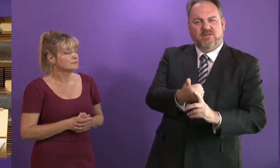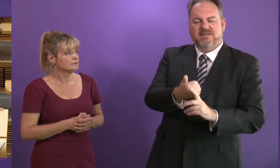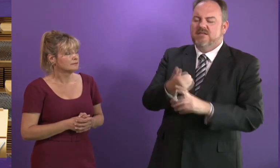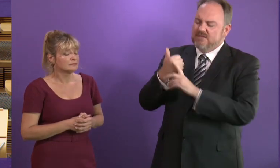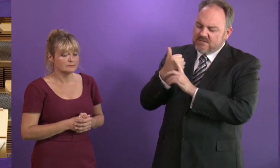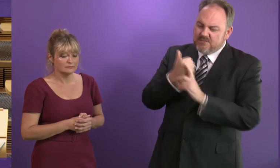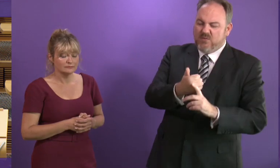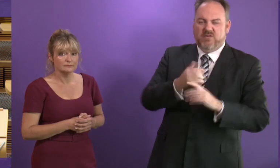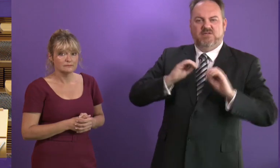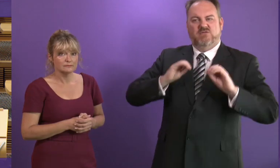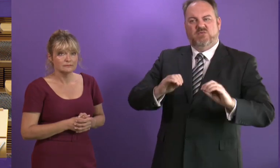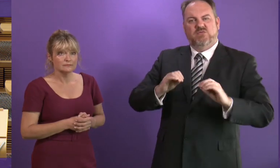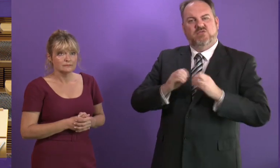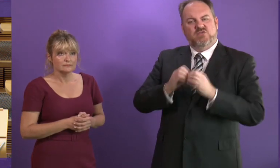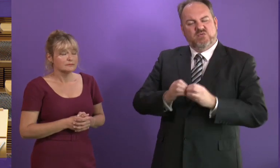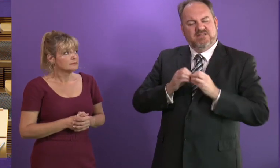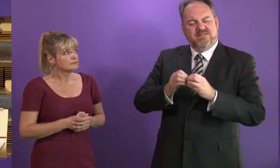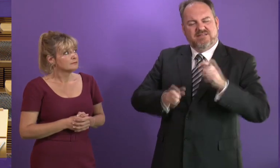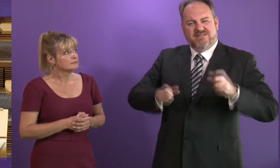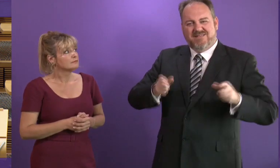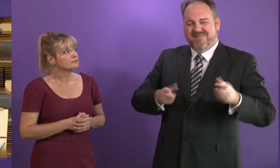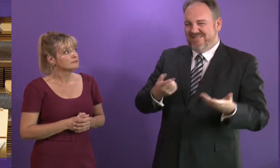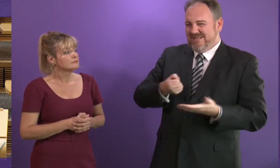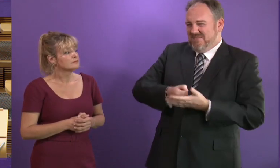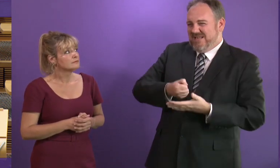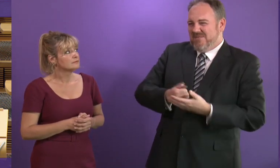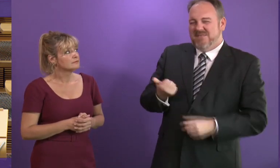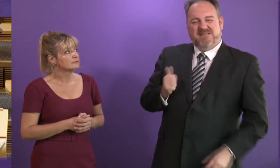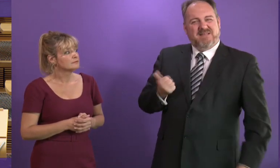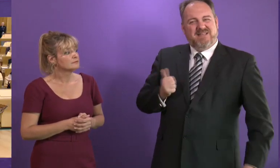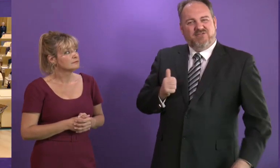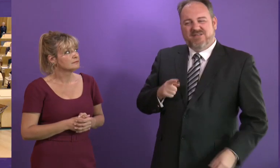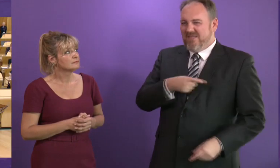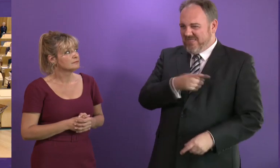least that our universities and our students deserve? The First Minister: